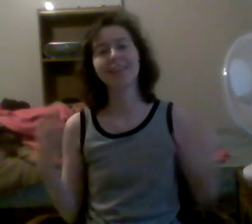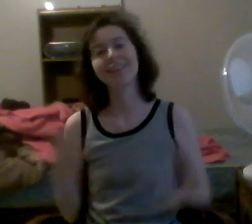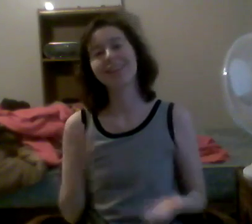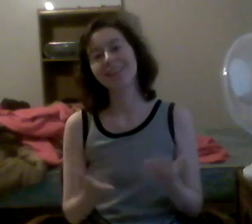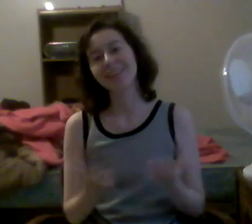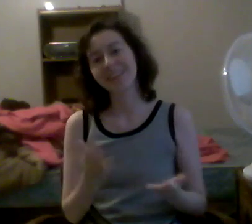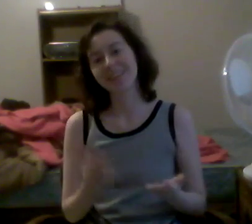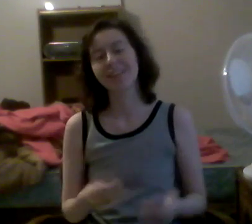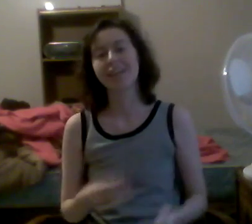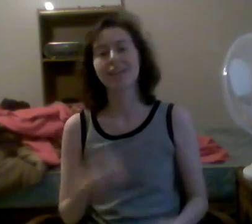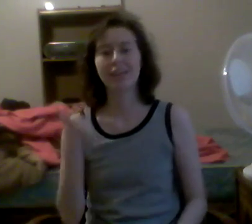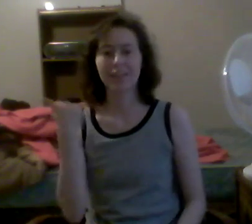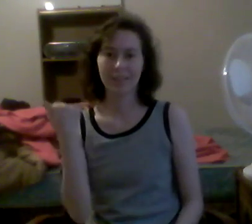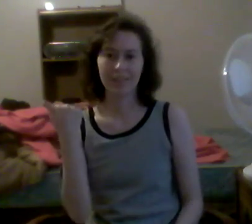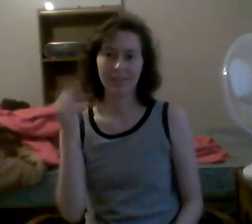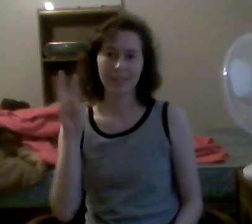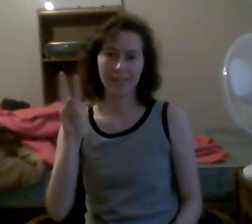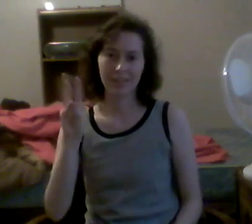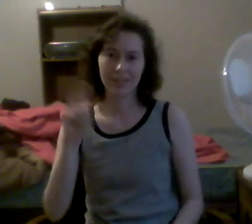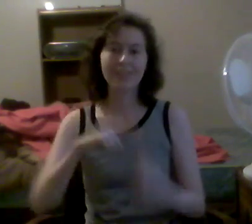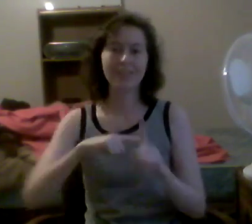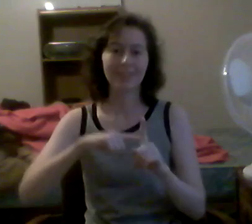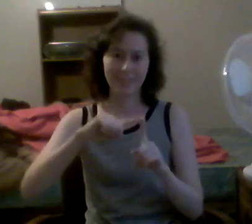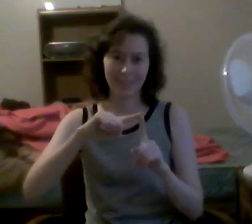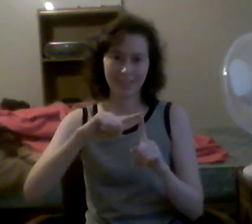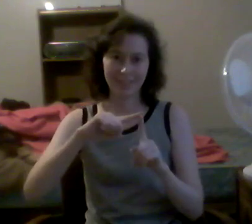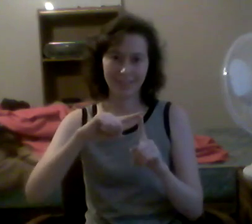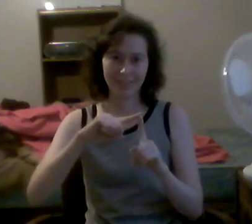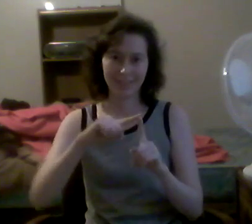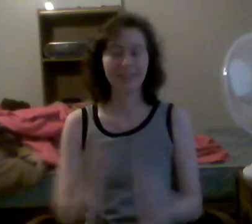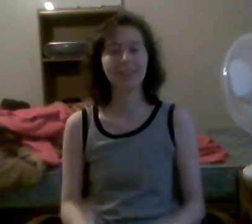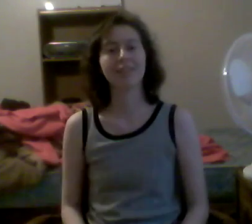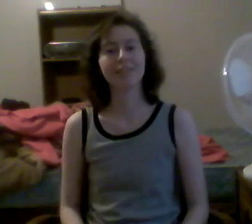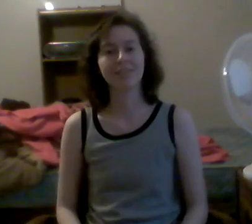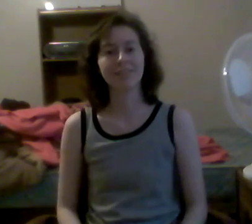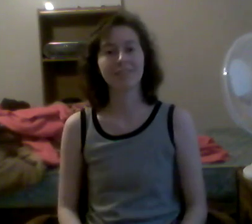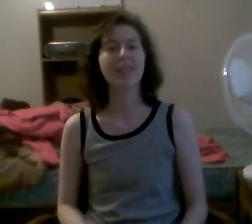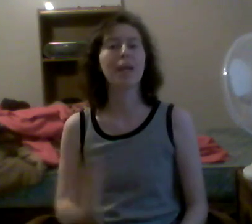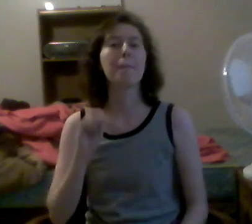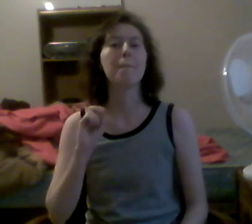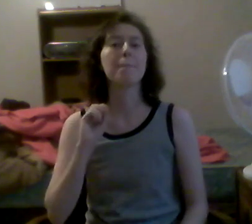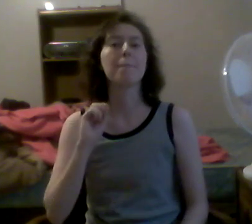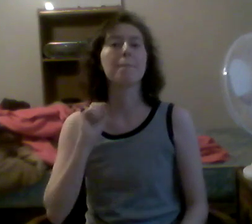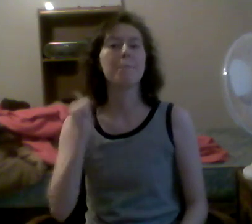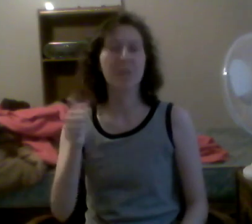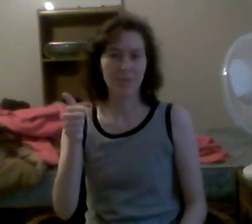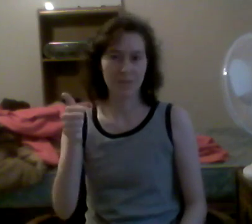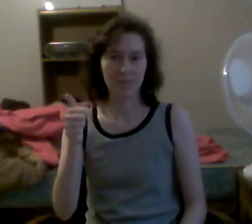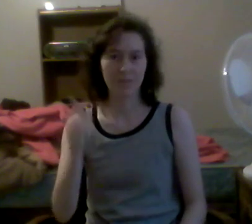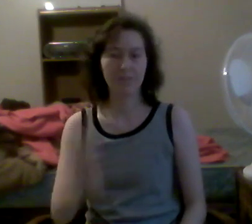its about 16 degrees Thumbs up!